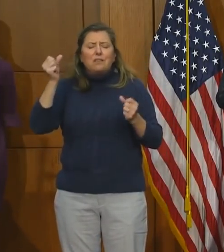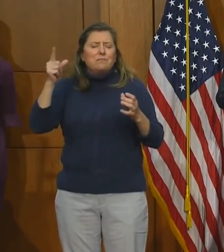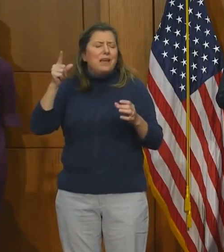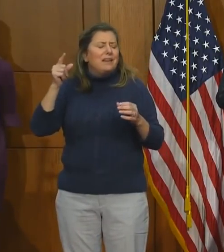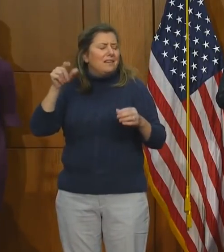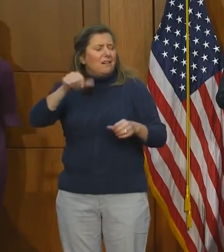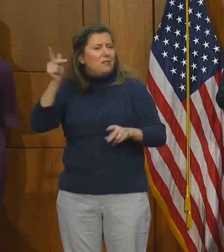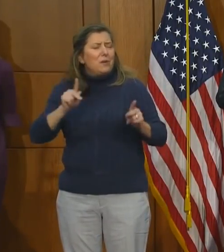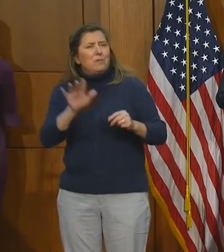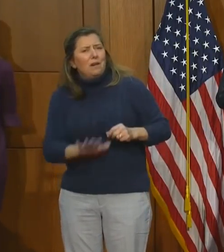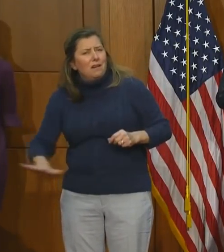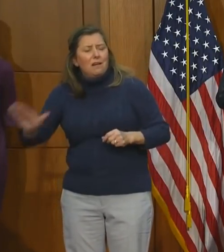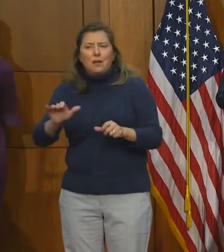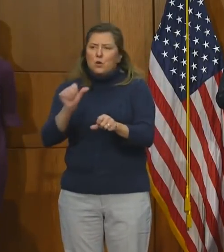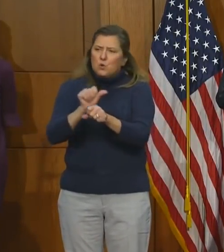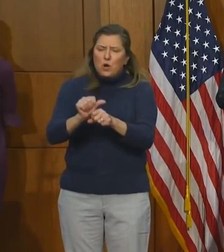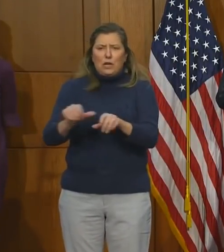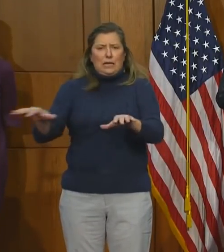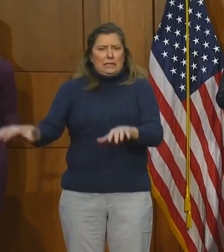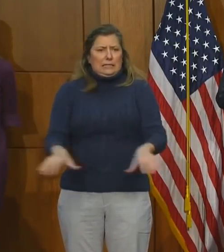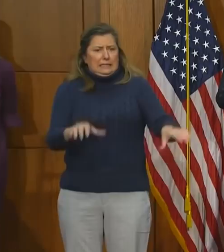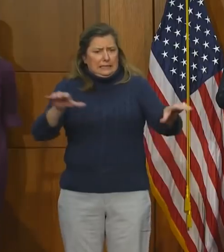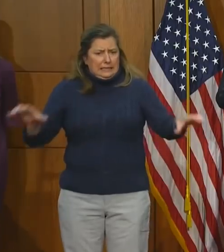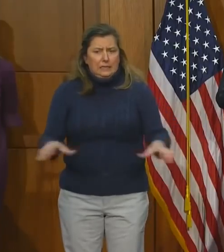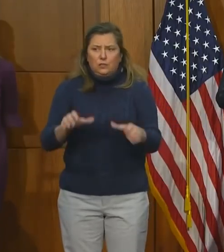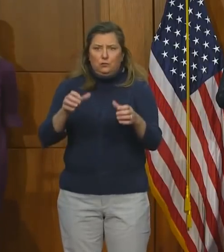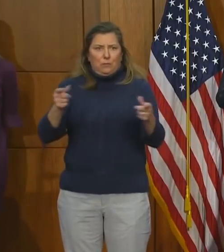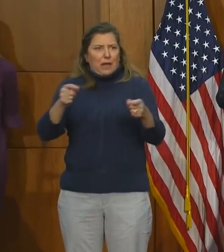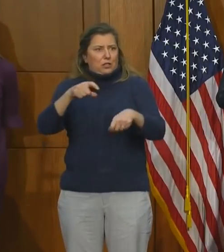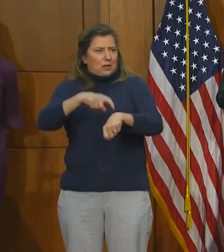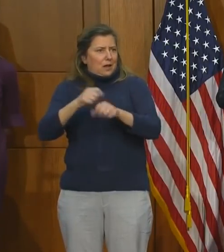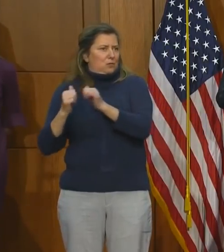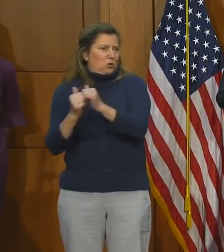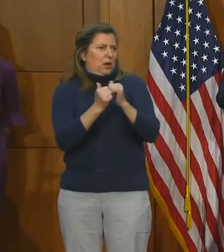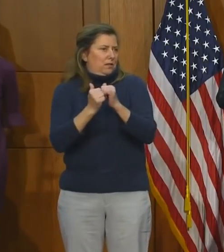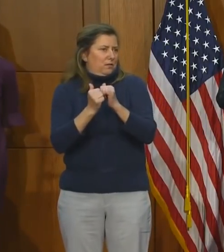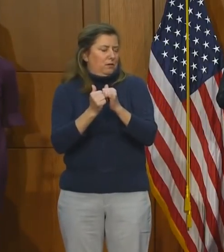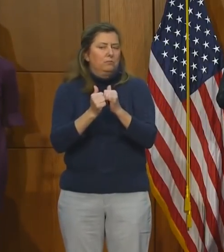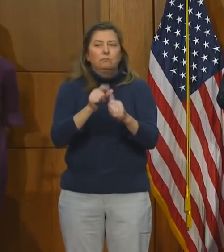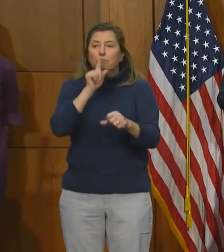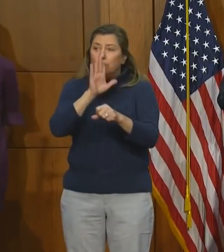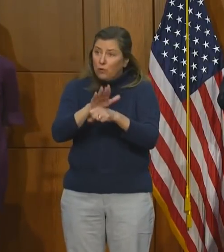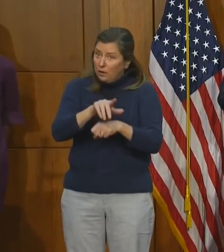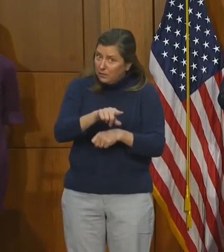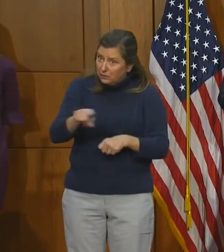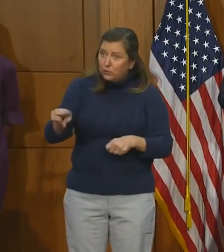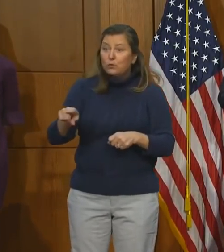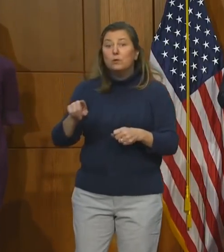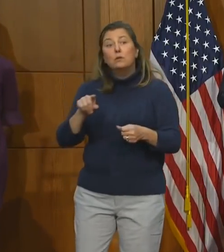BUT WE ALL KNOW THAT NURSES. TEACHERS GROCERY CLERKS MOTHERS FATHERS AND HUNDREDS OF OTHERS ACROSS THE COMMONWEALTH. ARE